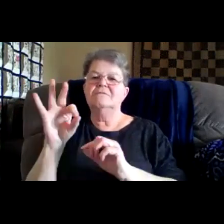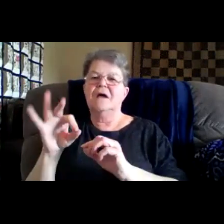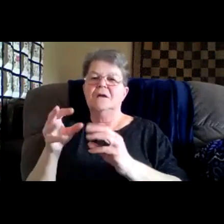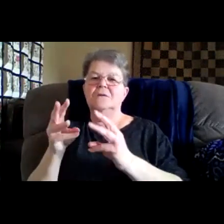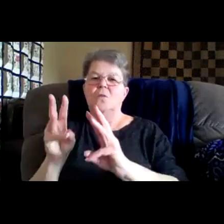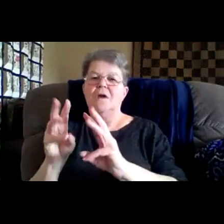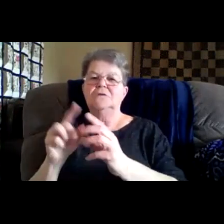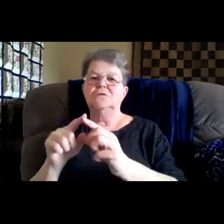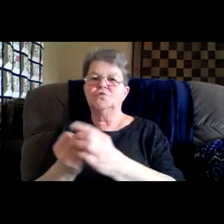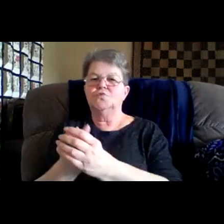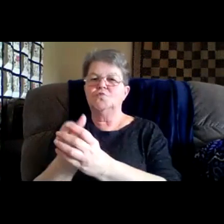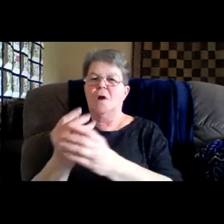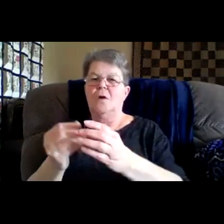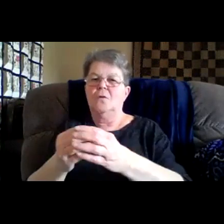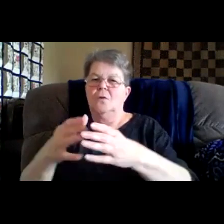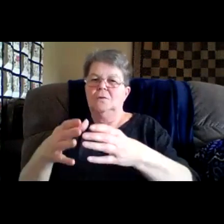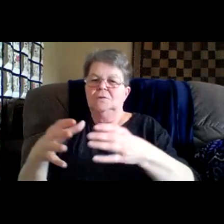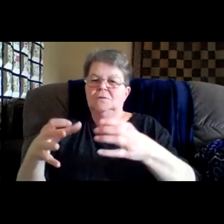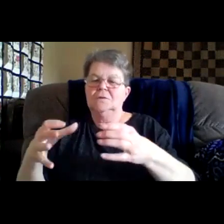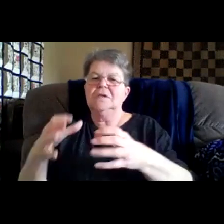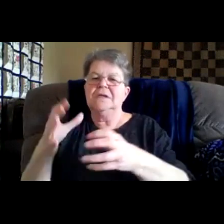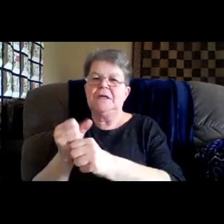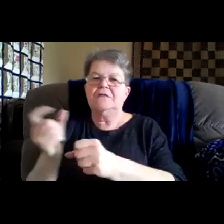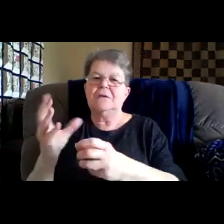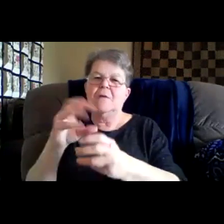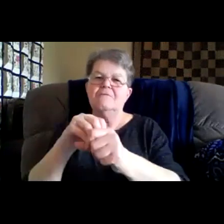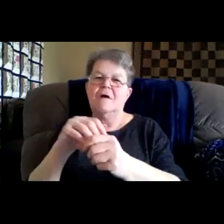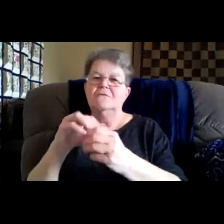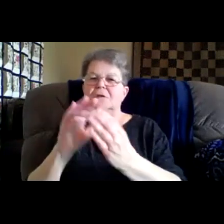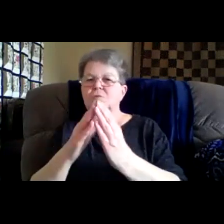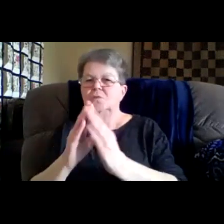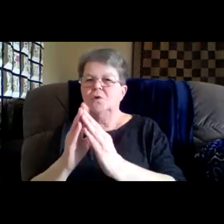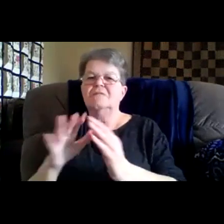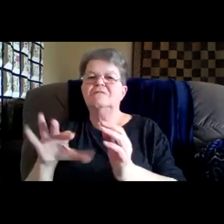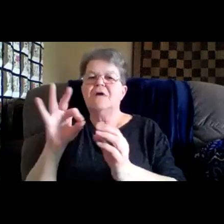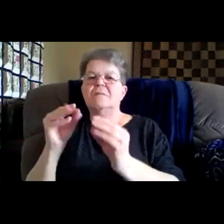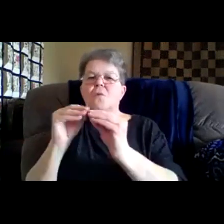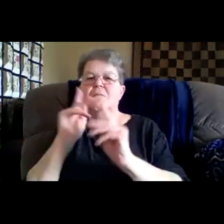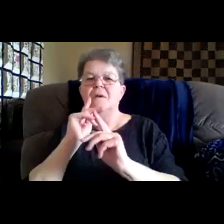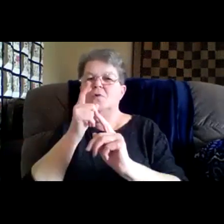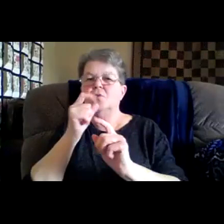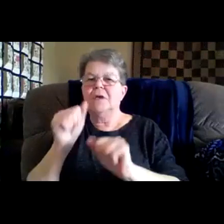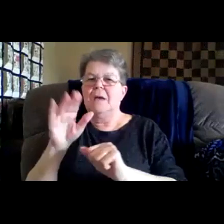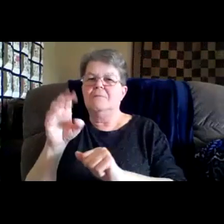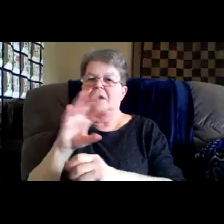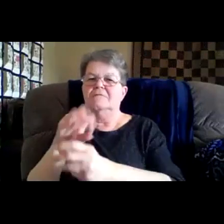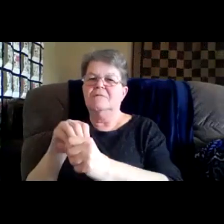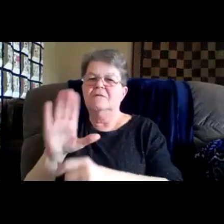to get people involved in the community and in different groups to find more people that can be in their lives. [Morgan] That's really important too.